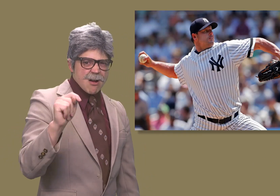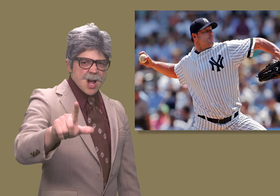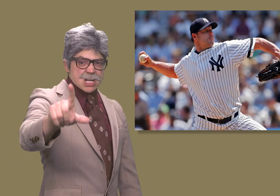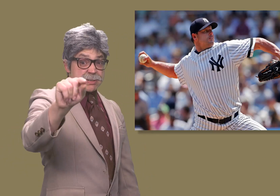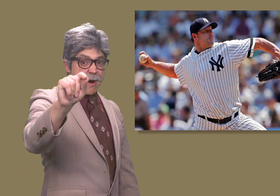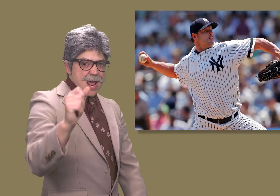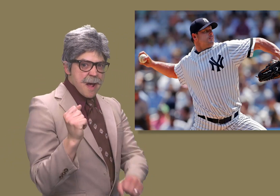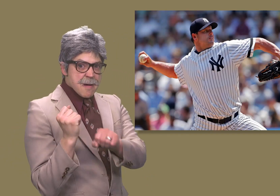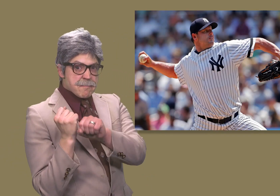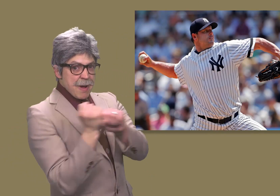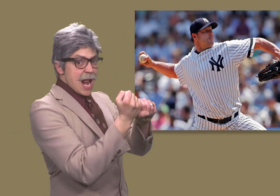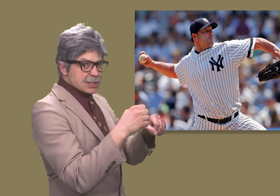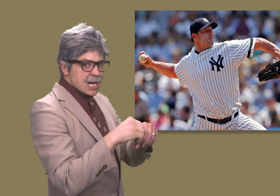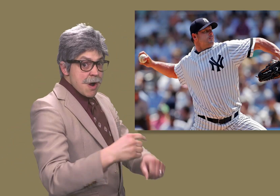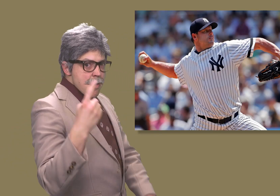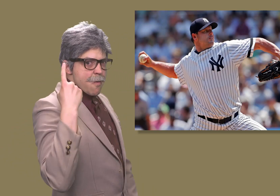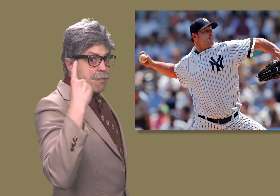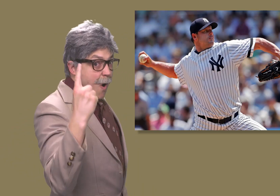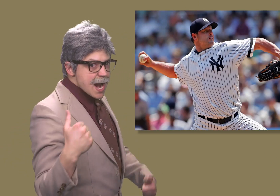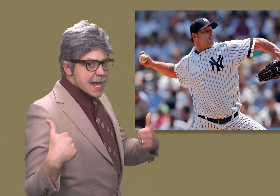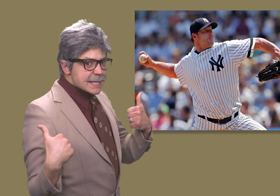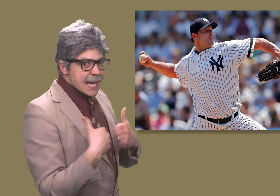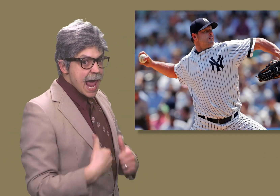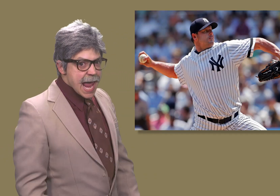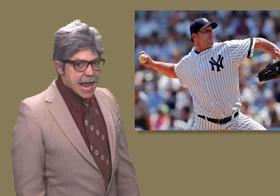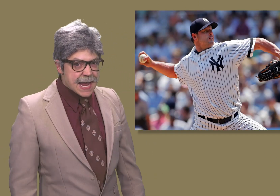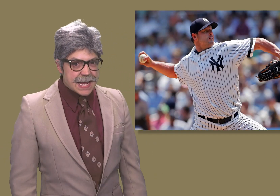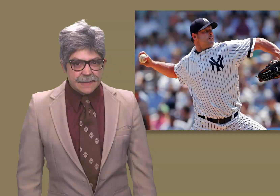strikes out 20 batters in one game.